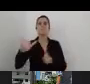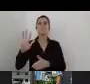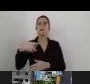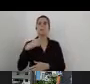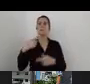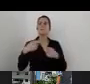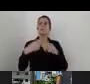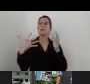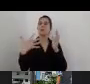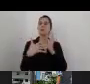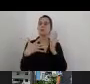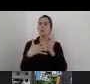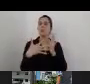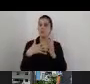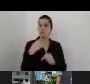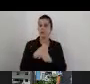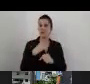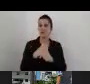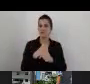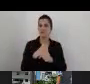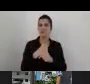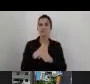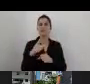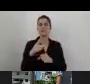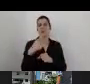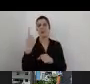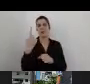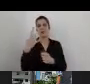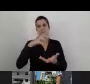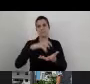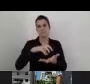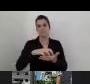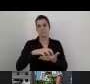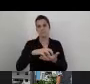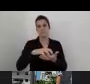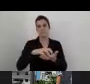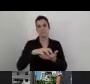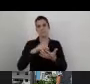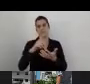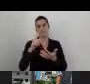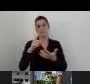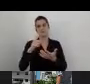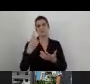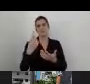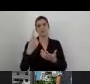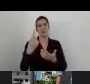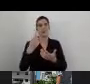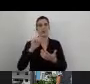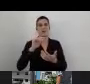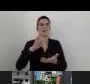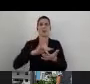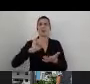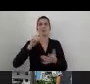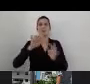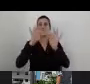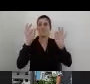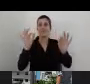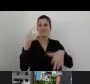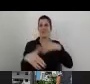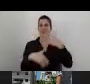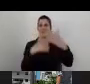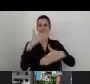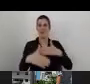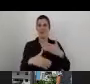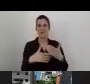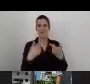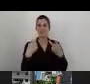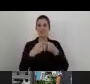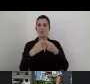the first stop of every process that we are doing regarding accessibility implementation.